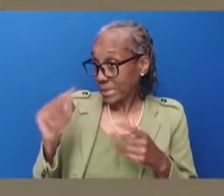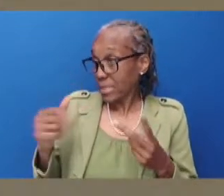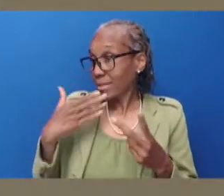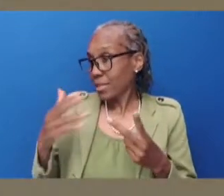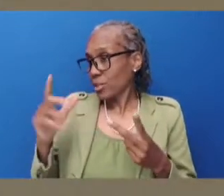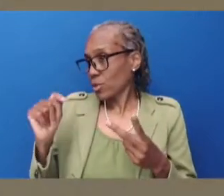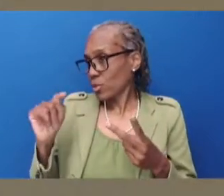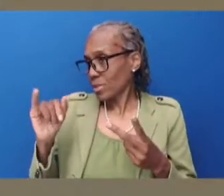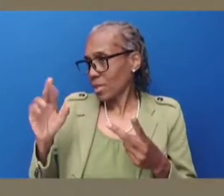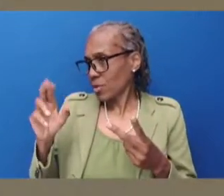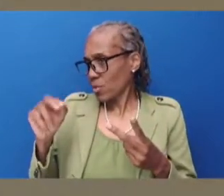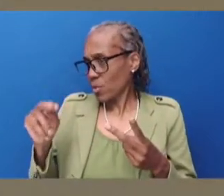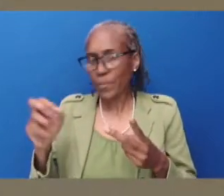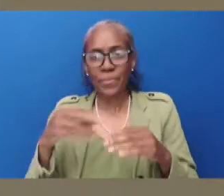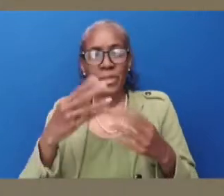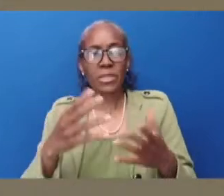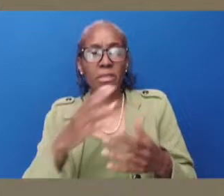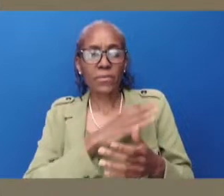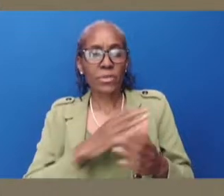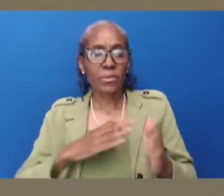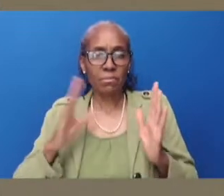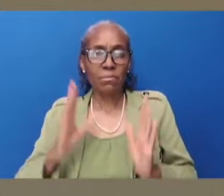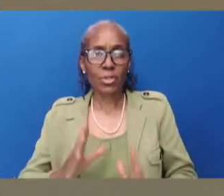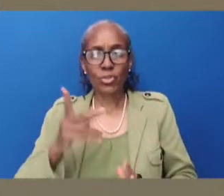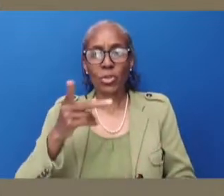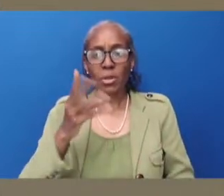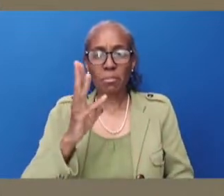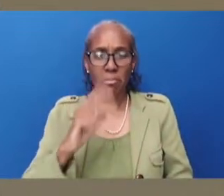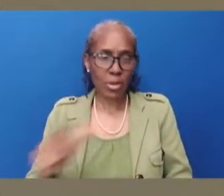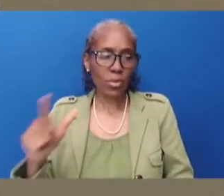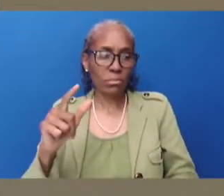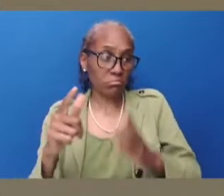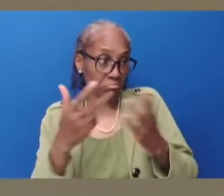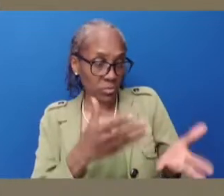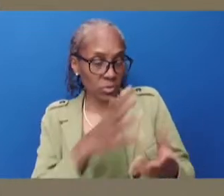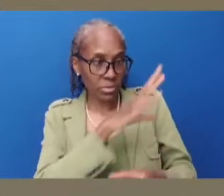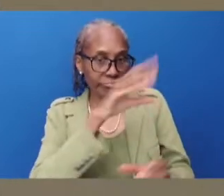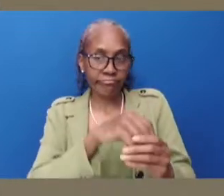SO LET ME THANK YOU, DENA, THANK